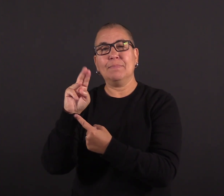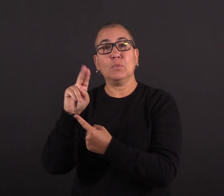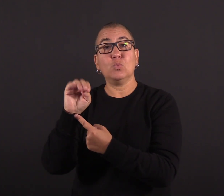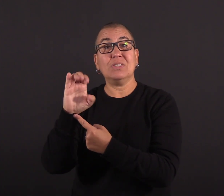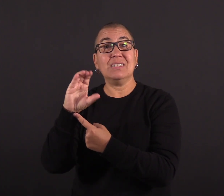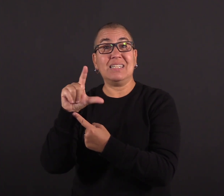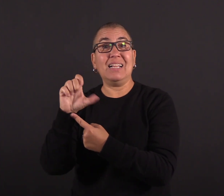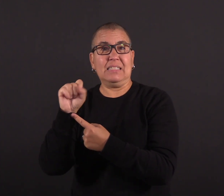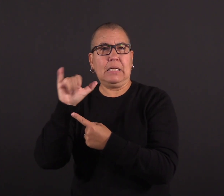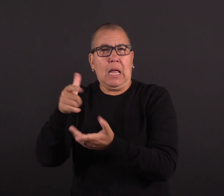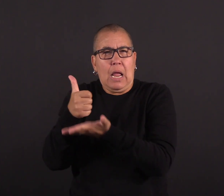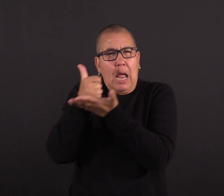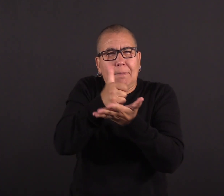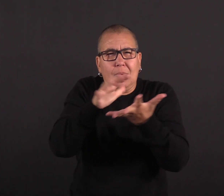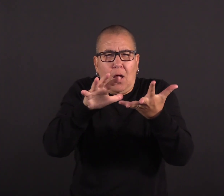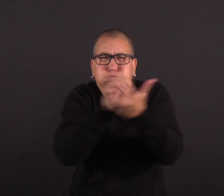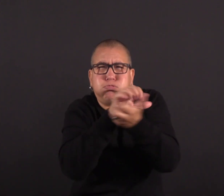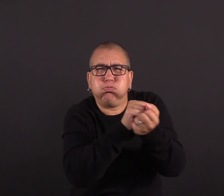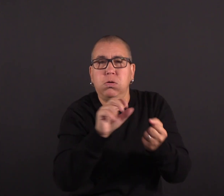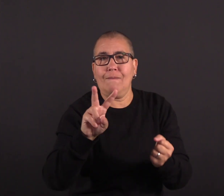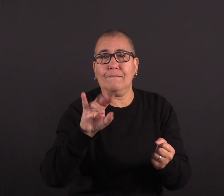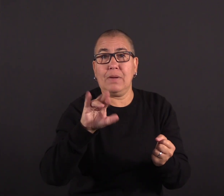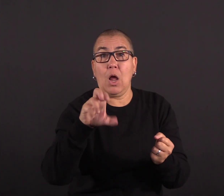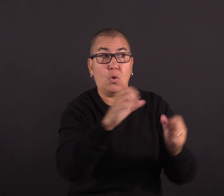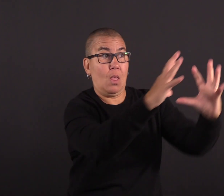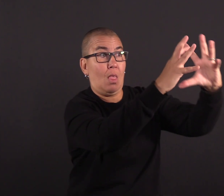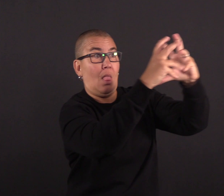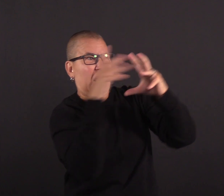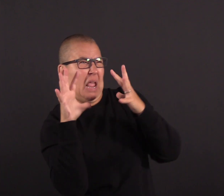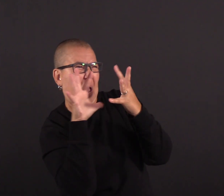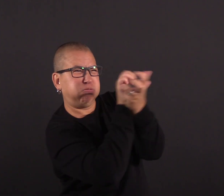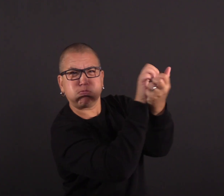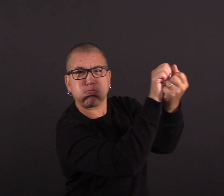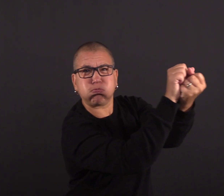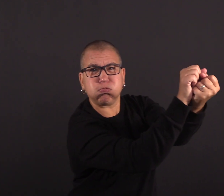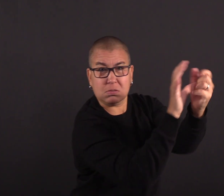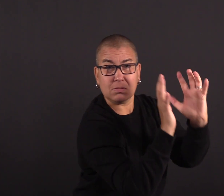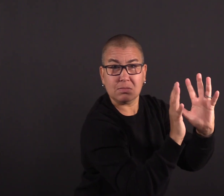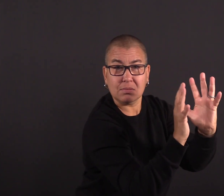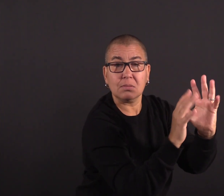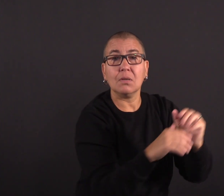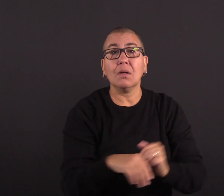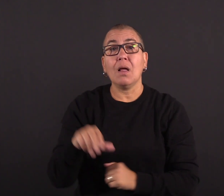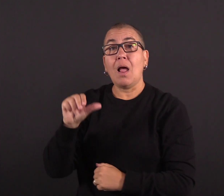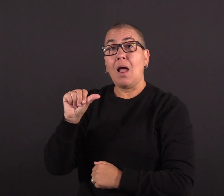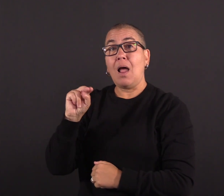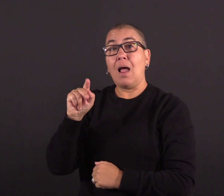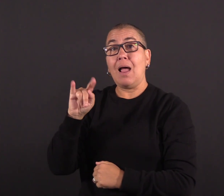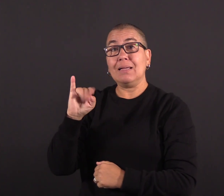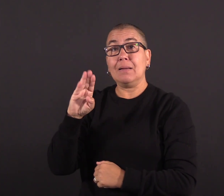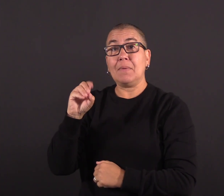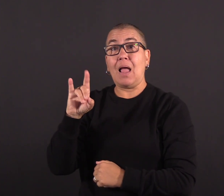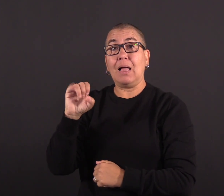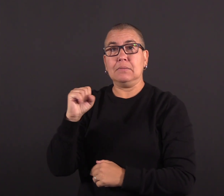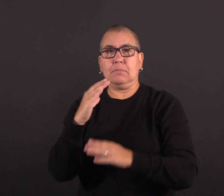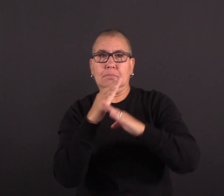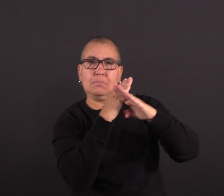but Schaffner said it is worthwhile to consider the results when going for your next booster.